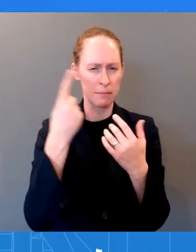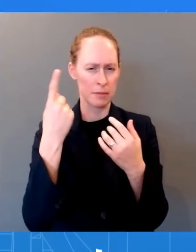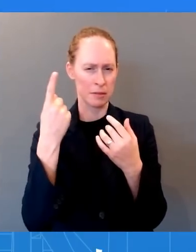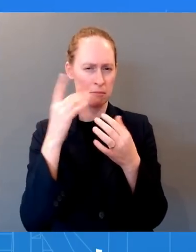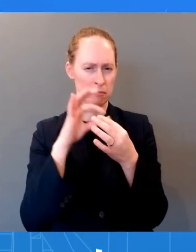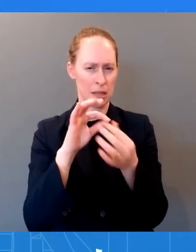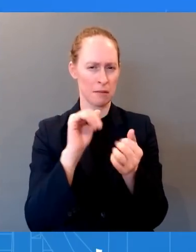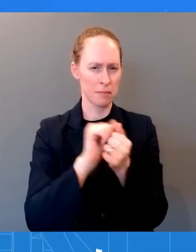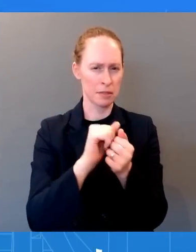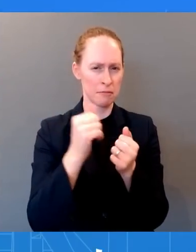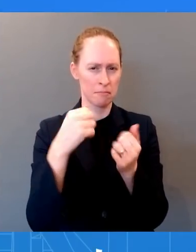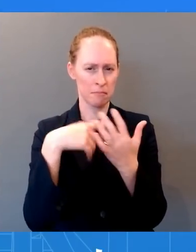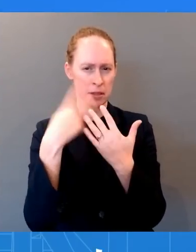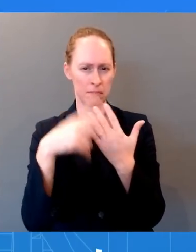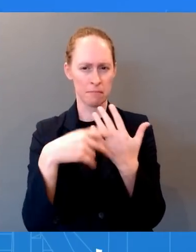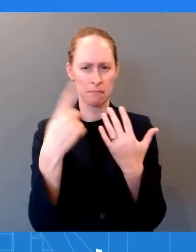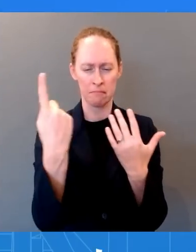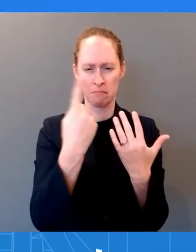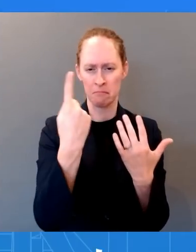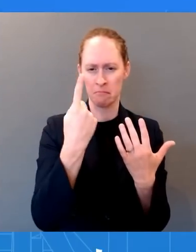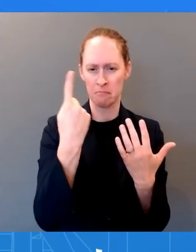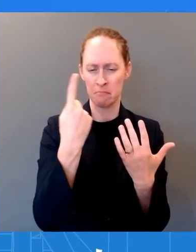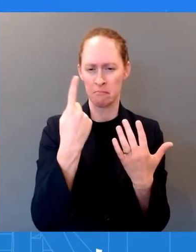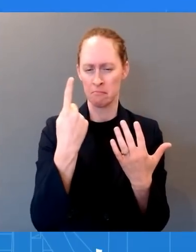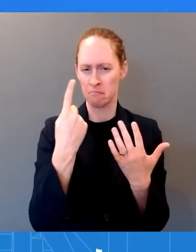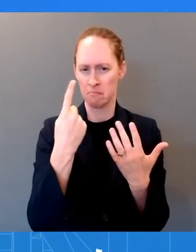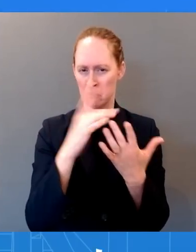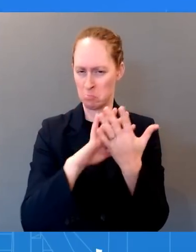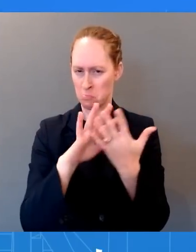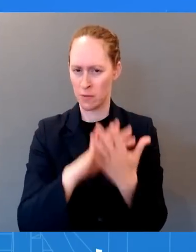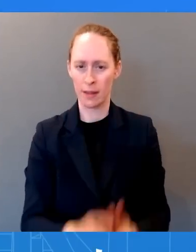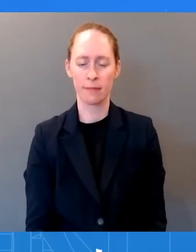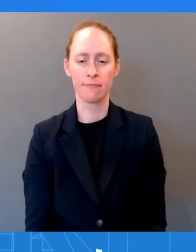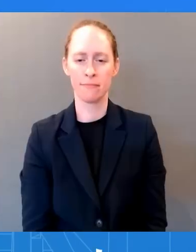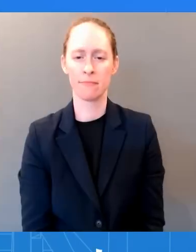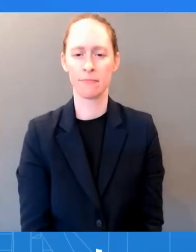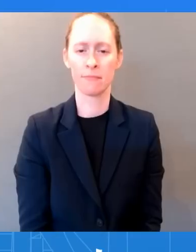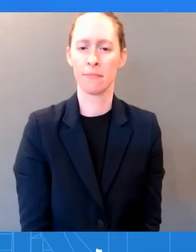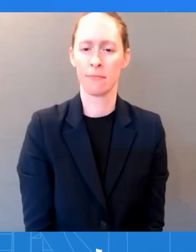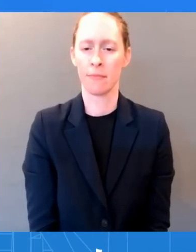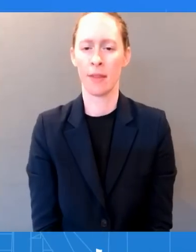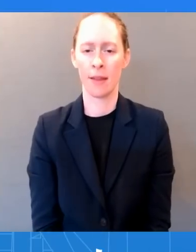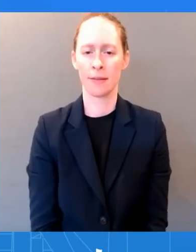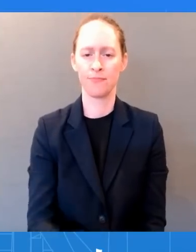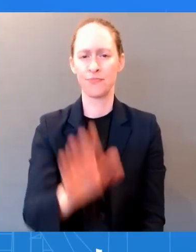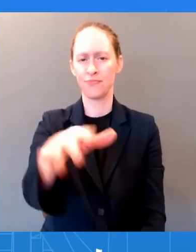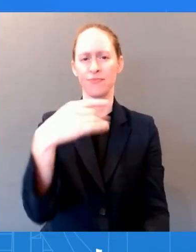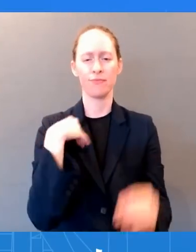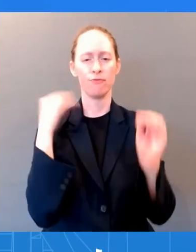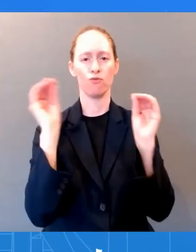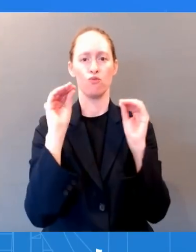Ms. Jean-Pierre: I don't have anything to announce on this. The President does believe -- and you heard him say this directly, not just here at the podium --